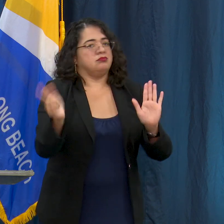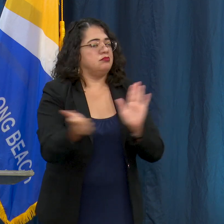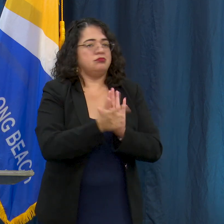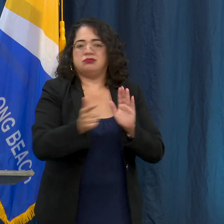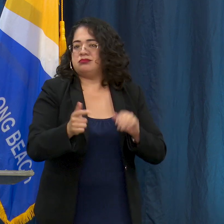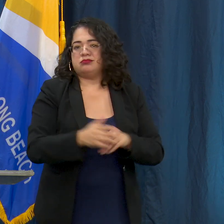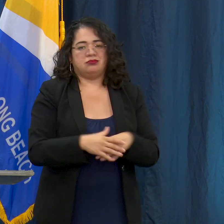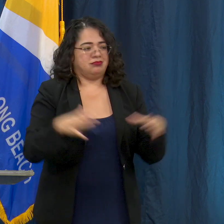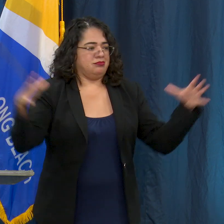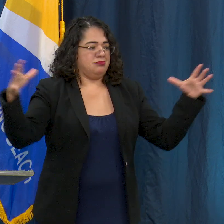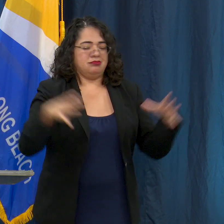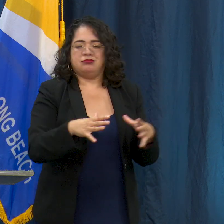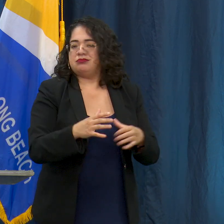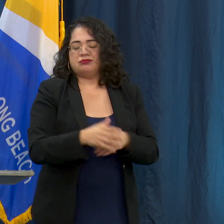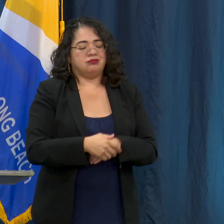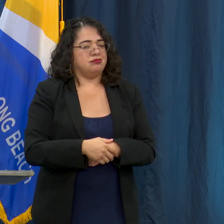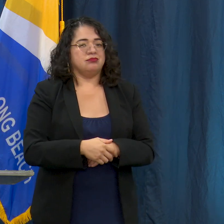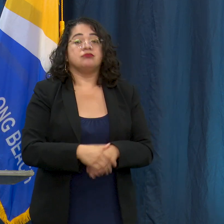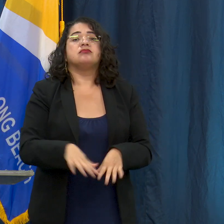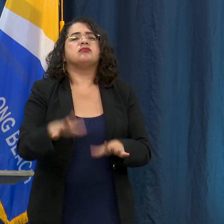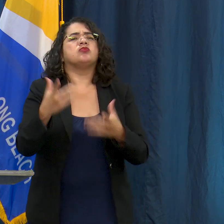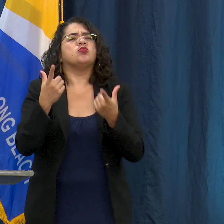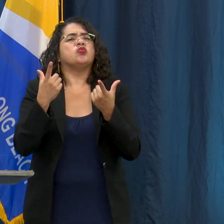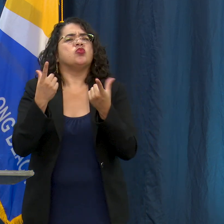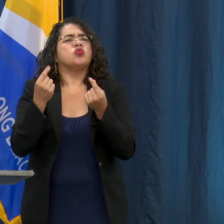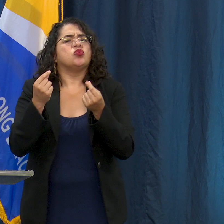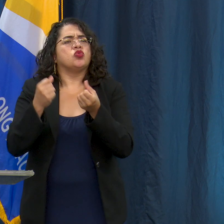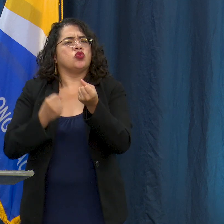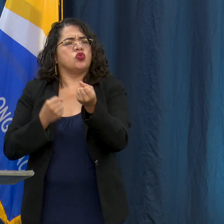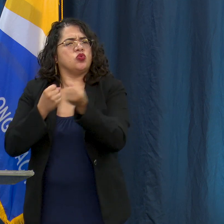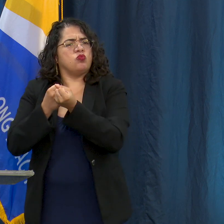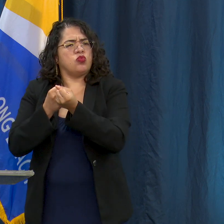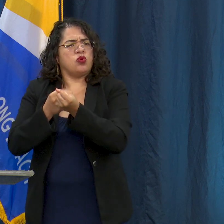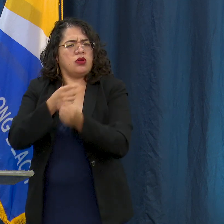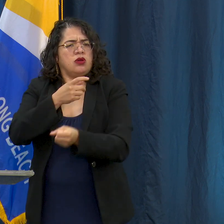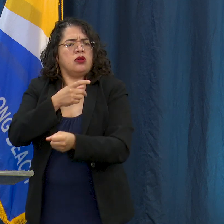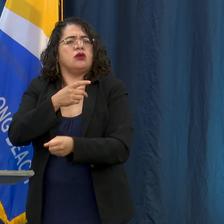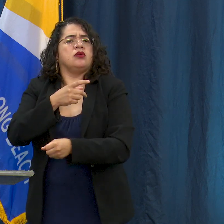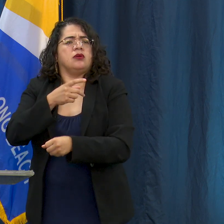protect residents of long term care facilities? A lot it's being done to